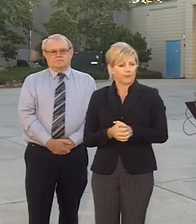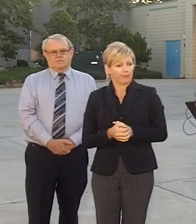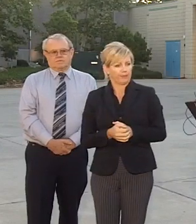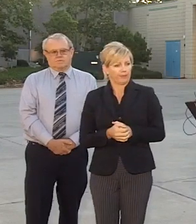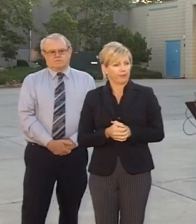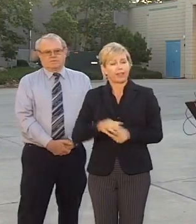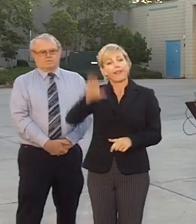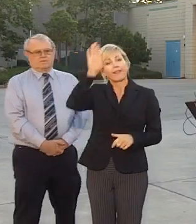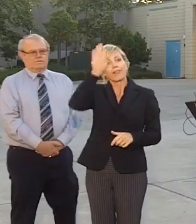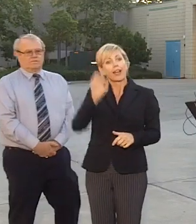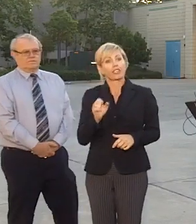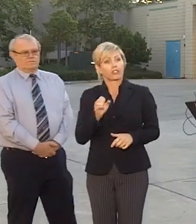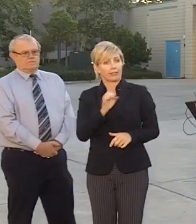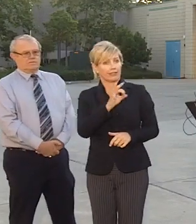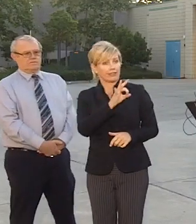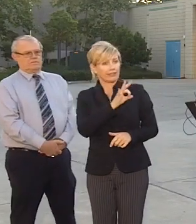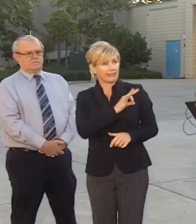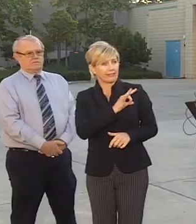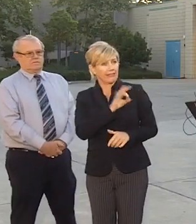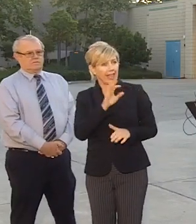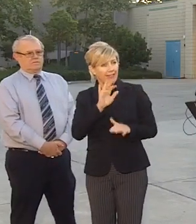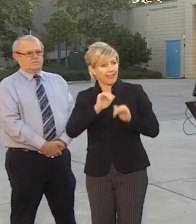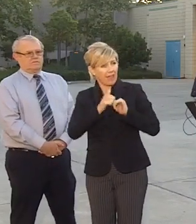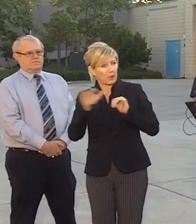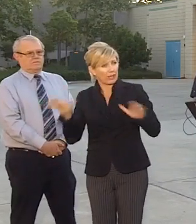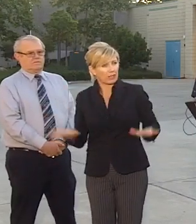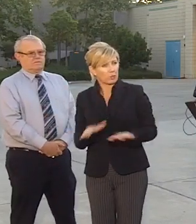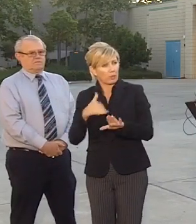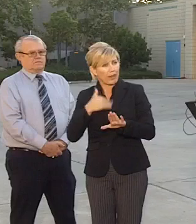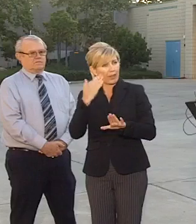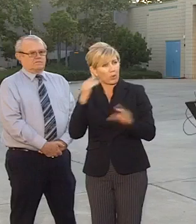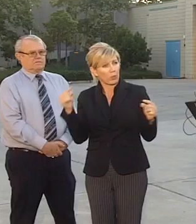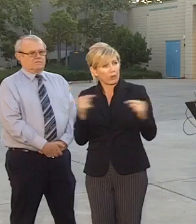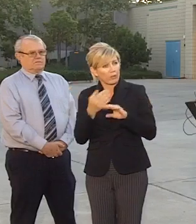doing it and there was a couple injuries before there you guys for committing over